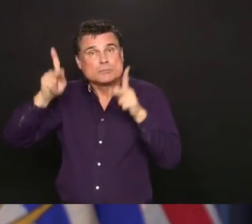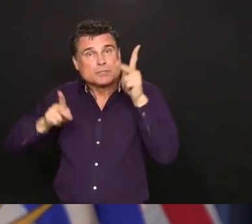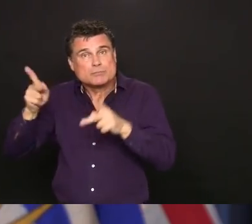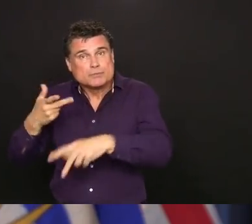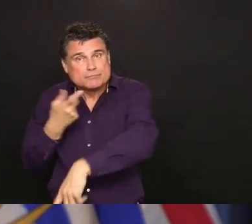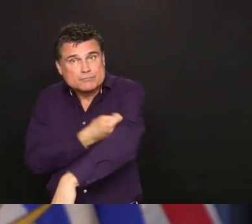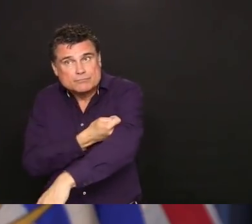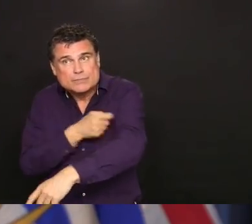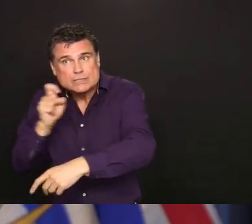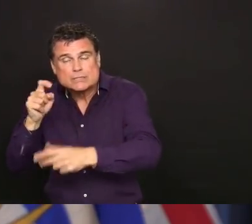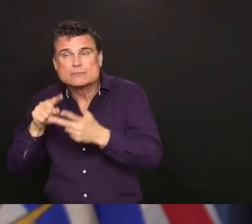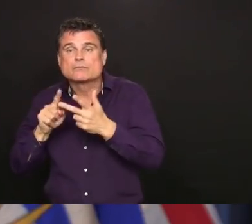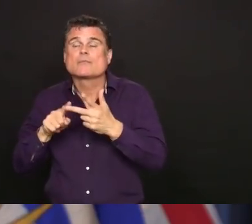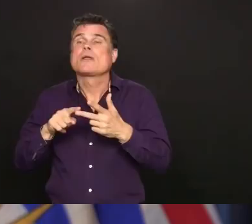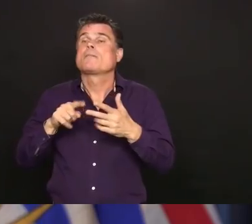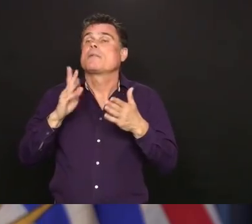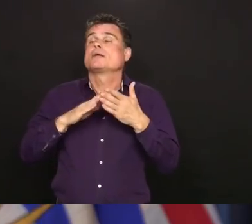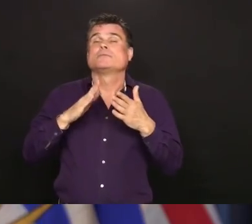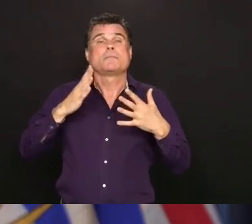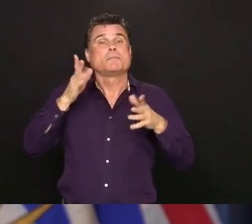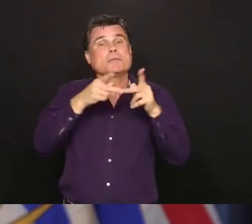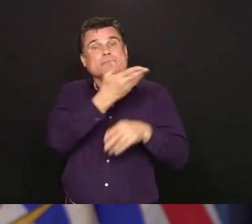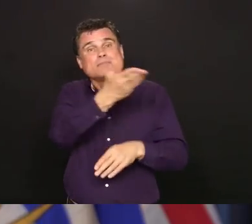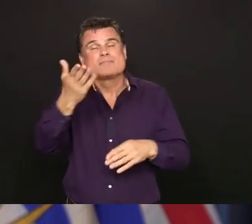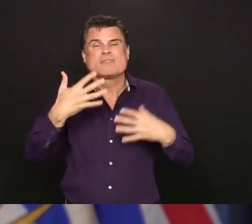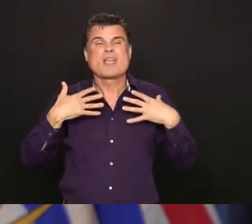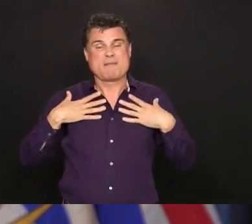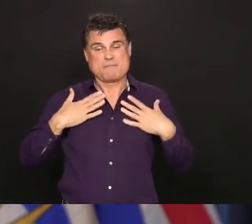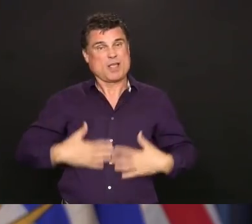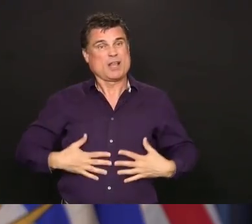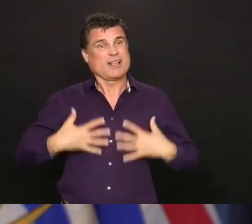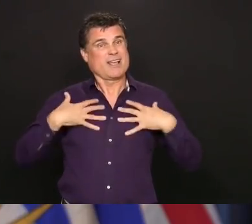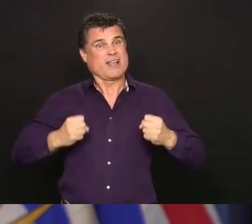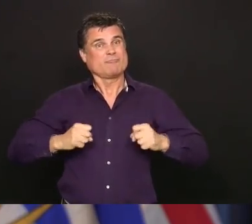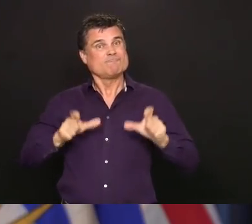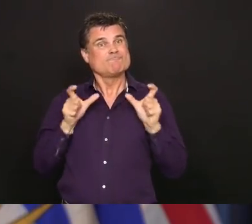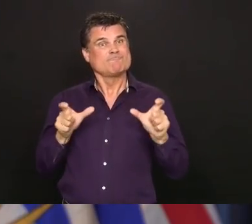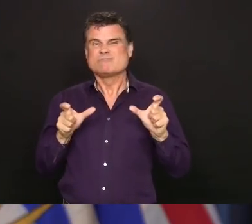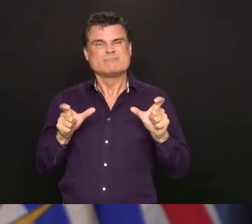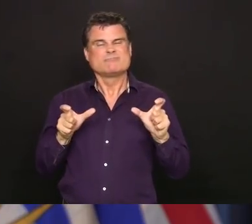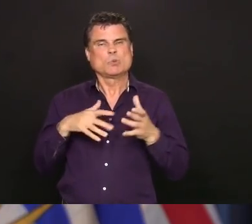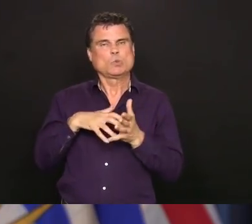do have a framework for how we'll roll that out. It can happen quite quickly.